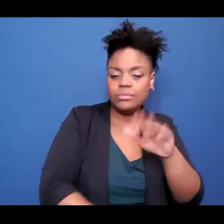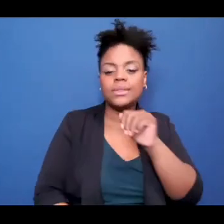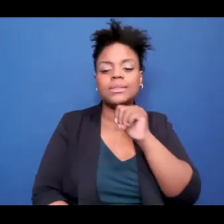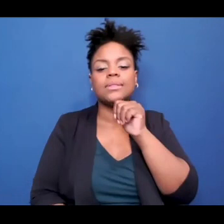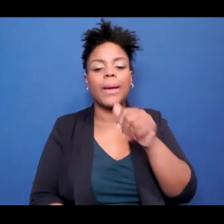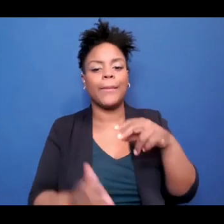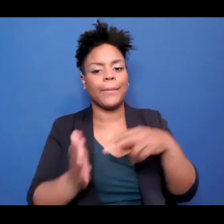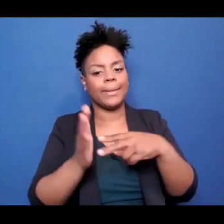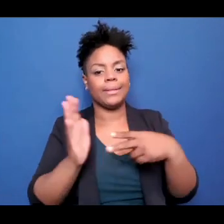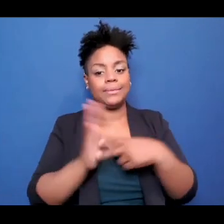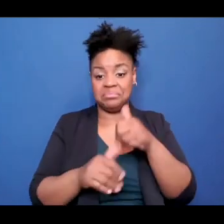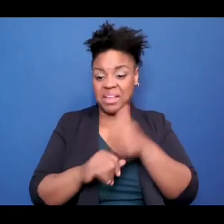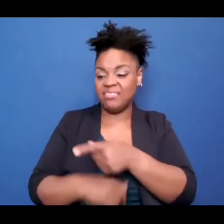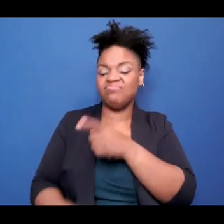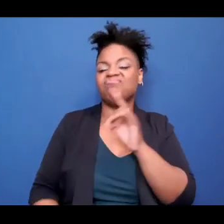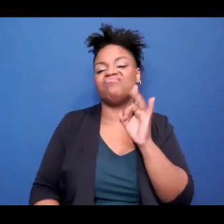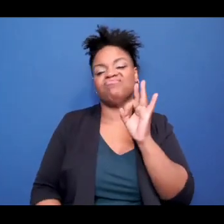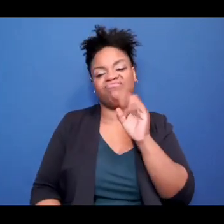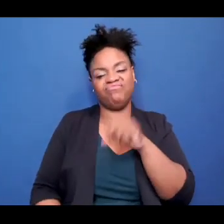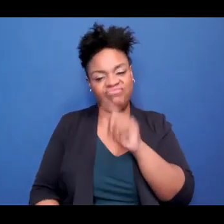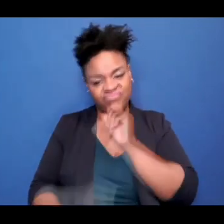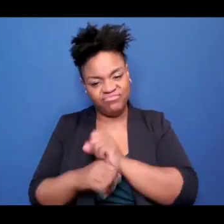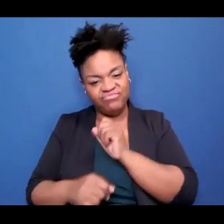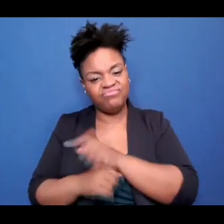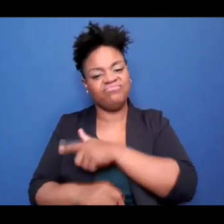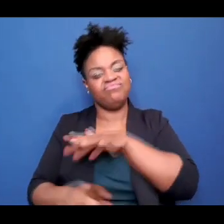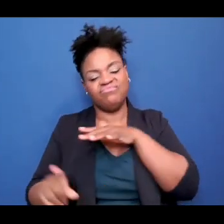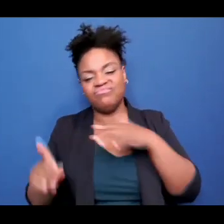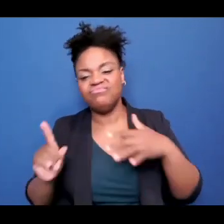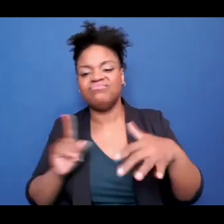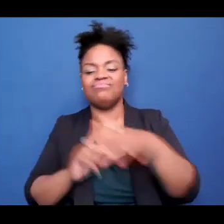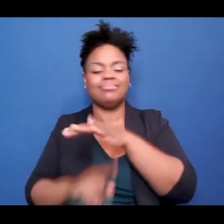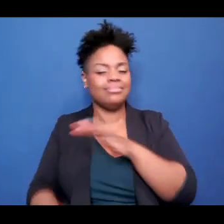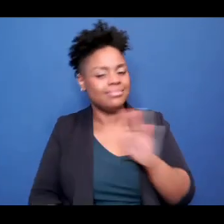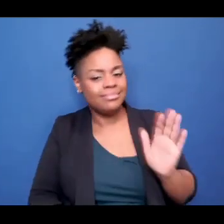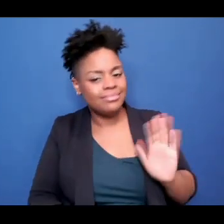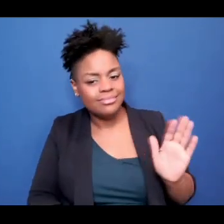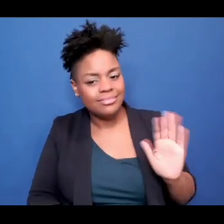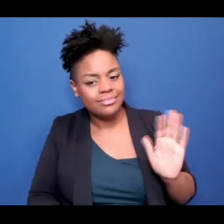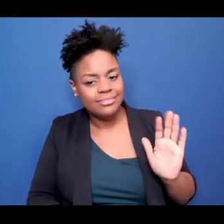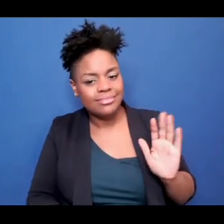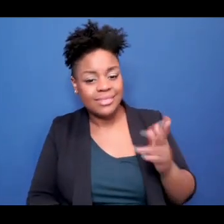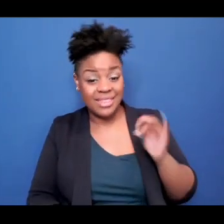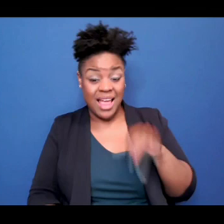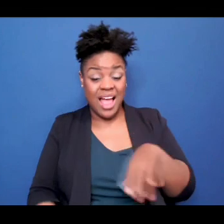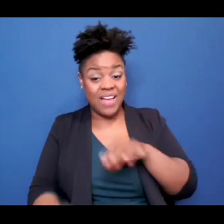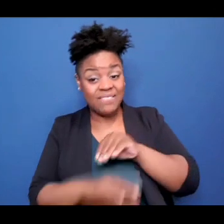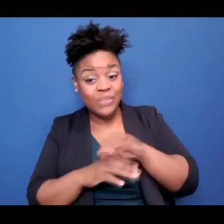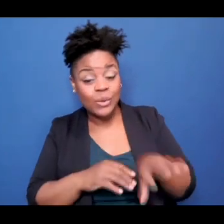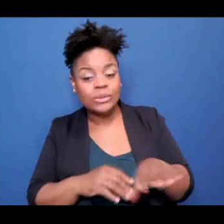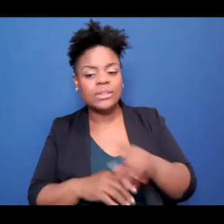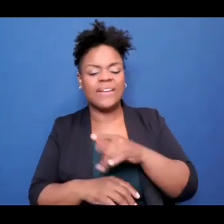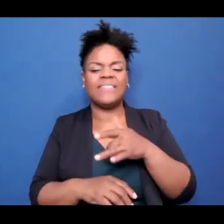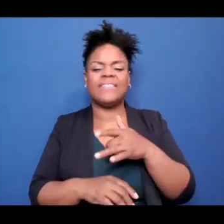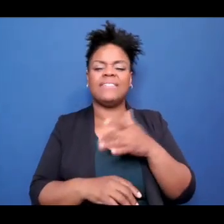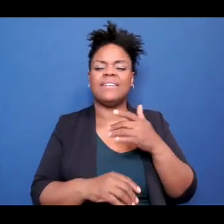NOT ACTUALLY TAKE THE BLAME OFF AFRICAN AMERICANS FOR WHOM PERVASIVE MEASURES FIND THEM AT FAULT FOR FAILURE TO TAKE RESPONSIBILITY FOR THEIR OWN